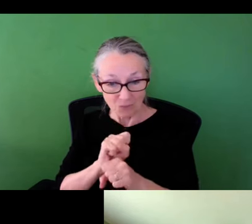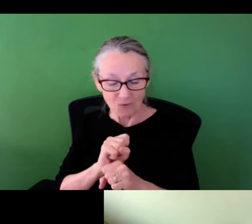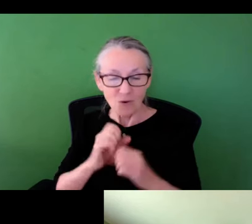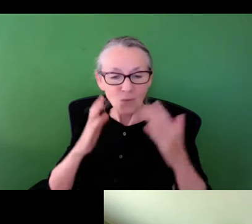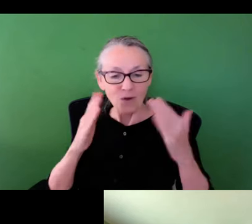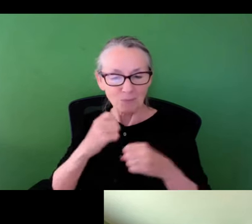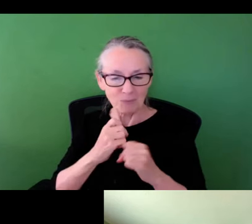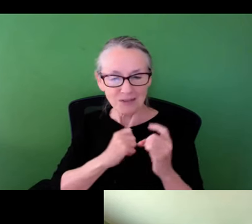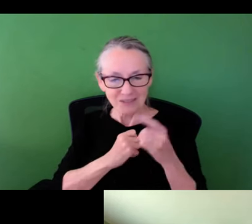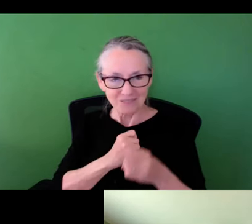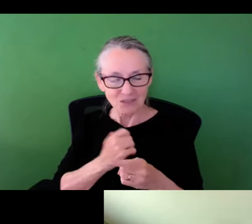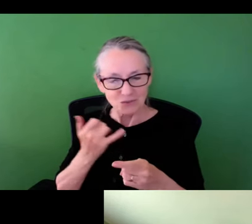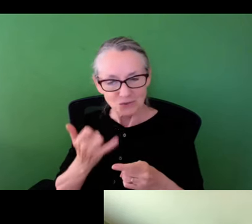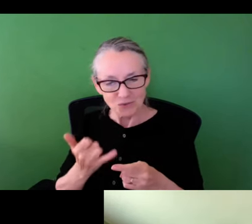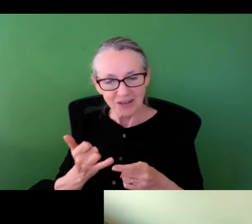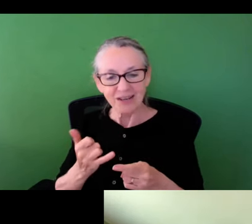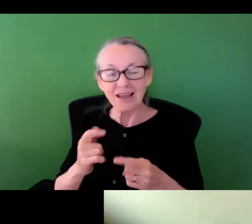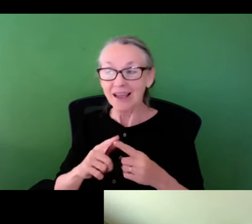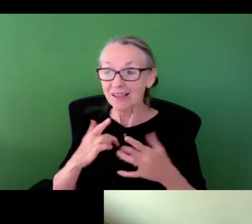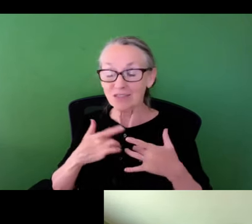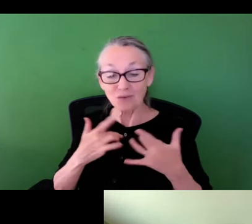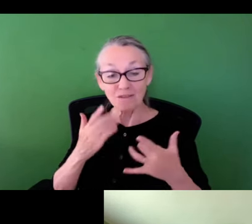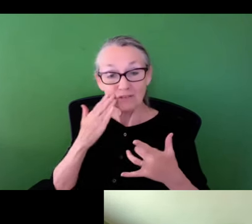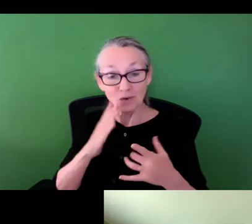this week’s lectures by visiting metcalfinstitute.org. And if you’re inspired by these talks and want to